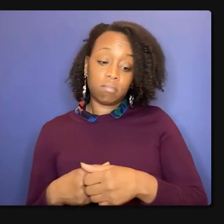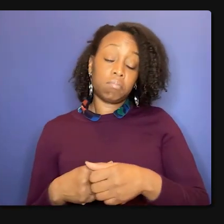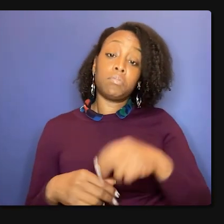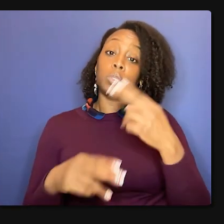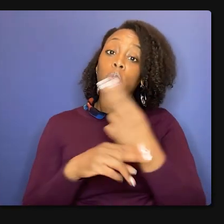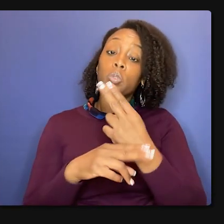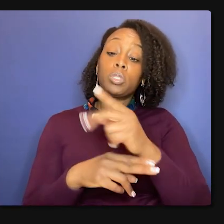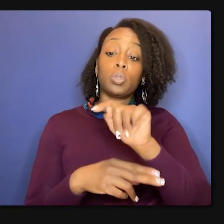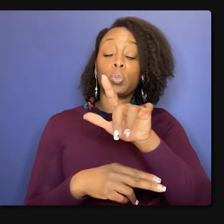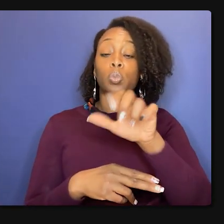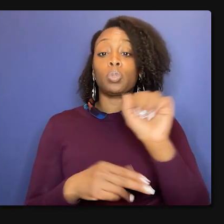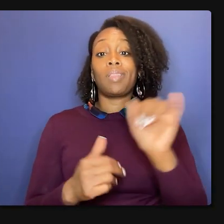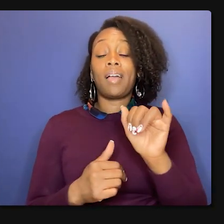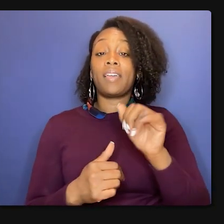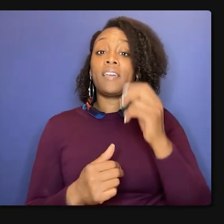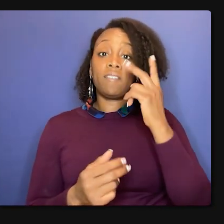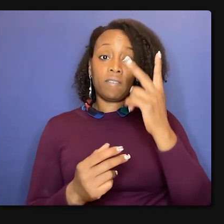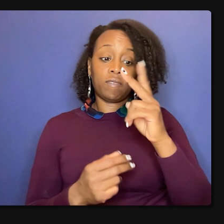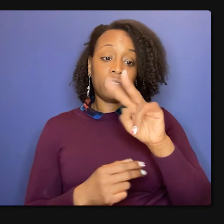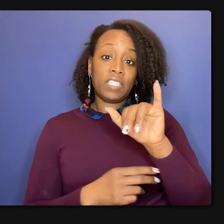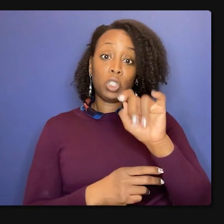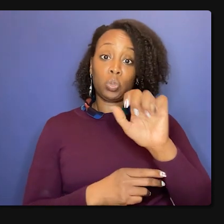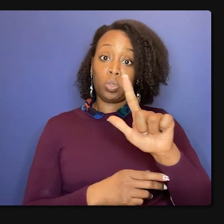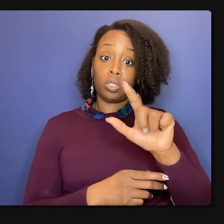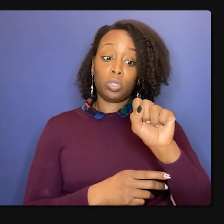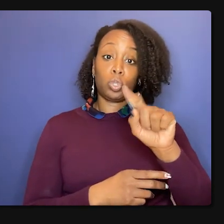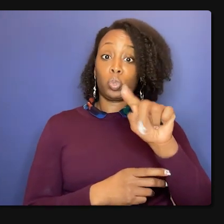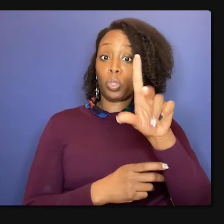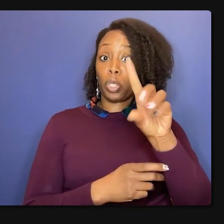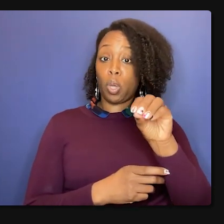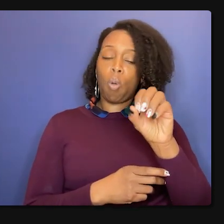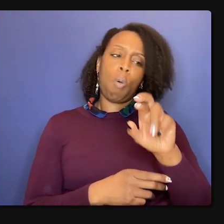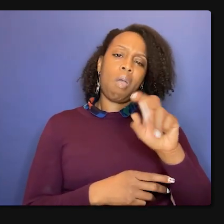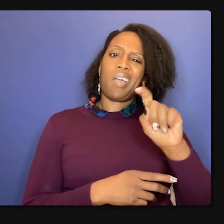and are using tools such as Visual Studio or the Xbox Manager